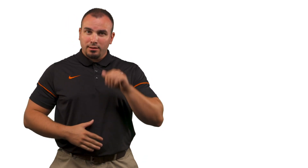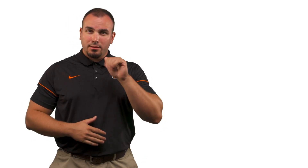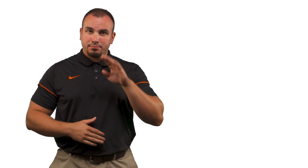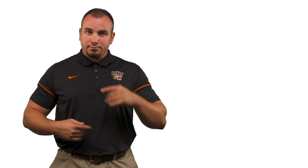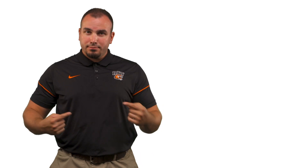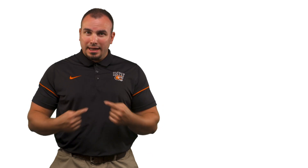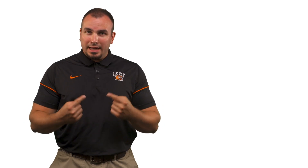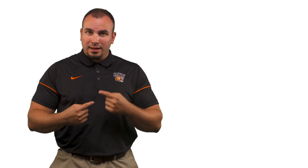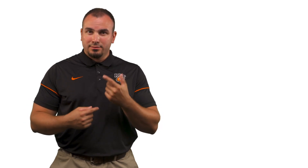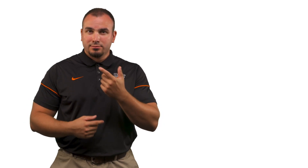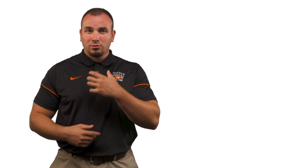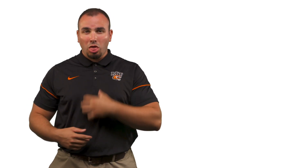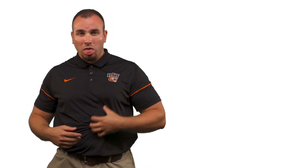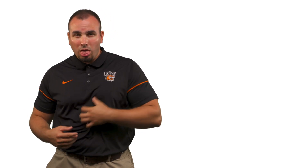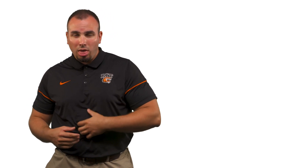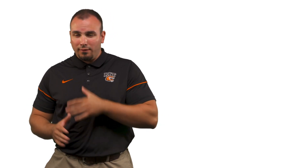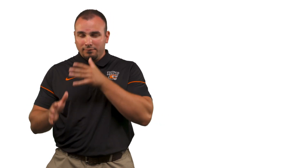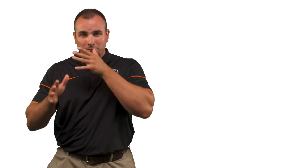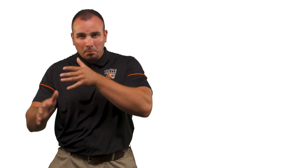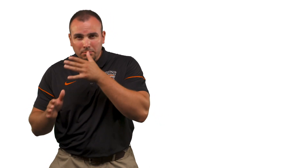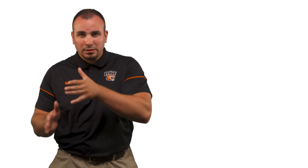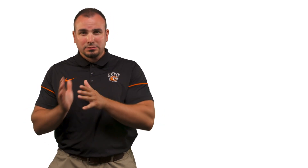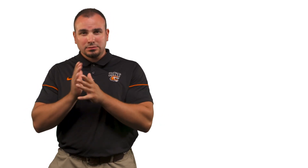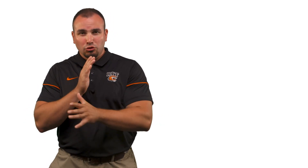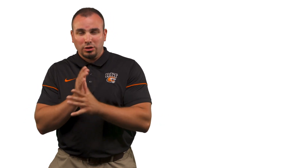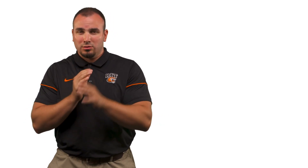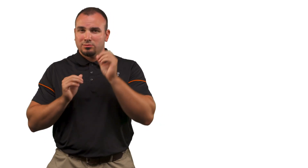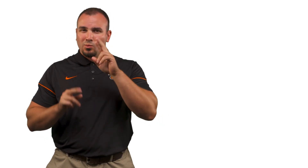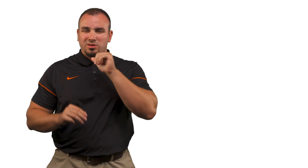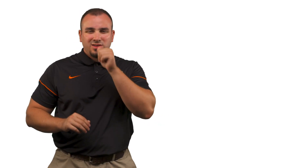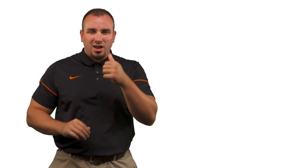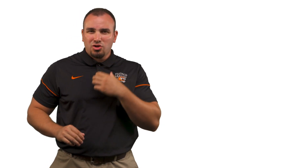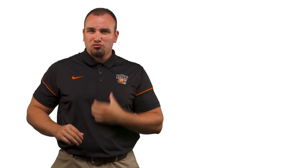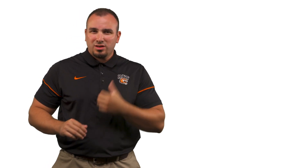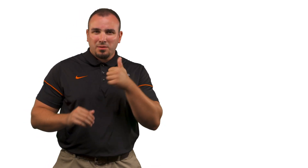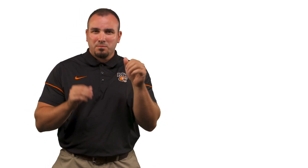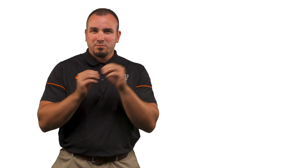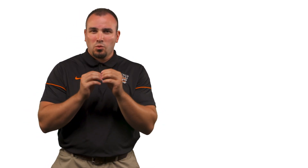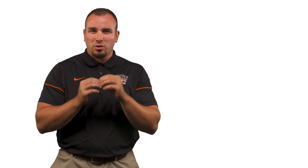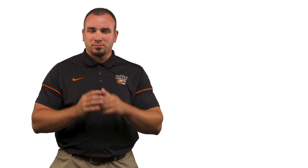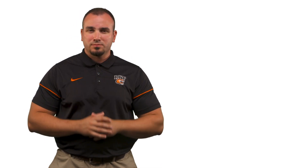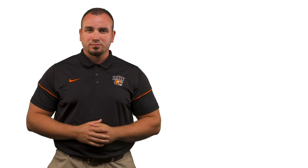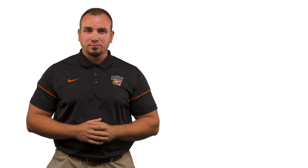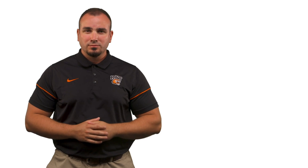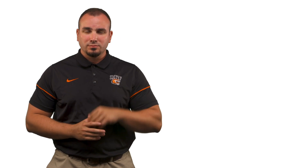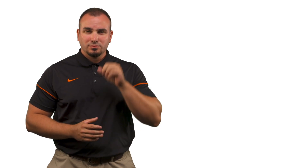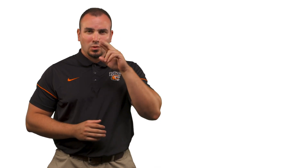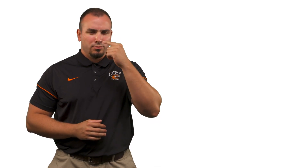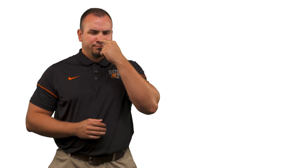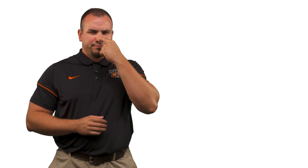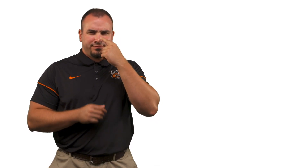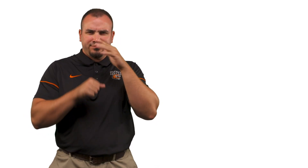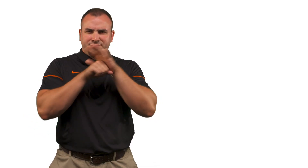Abdominal pain, nausea, vomiting, diarrhea or loss of appetite.